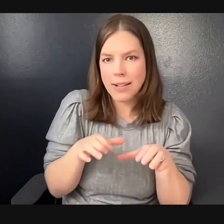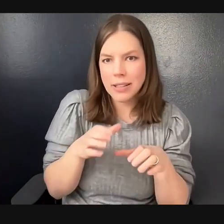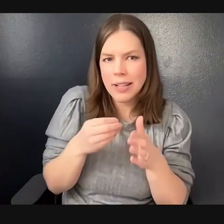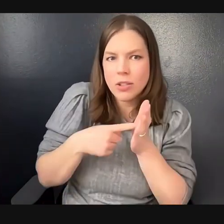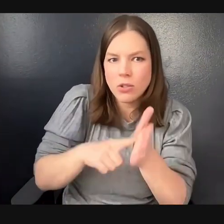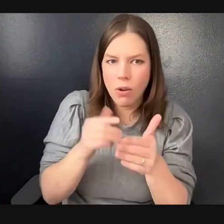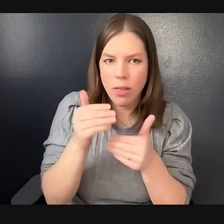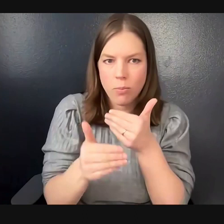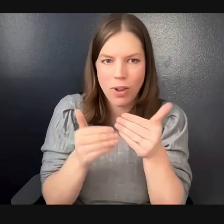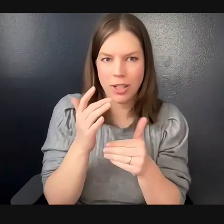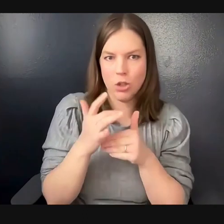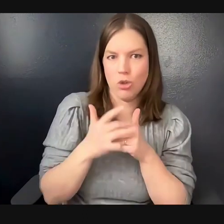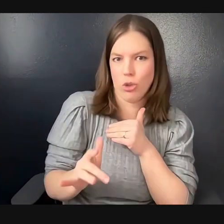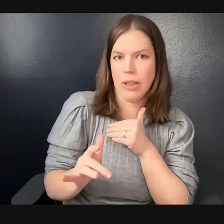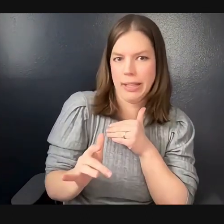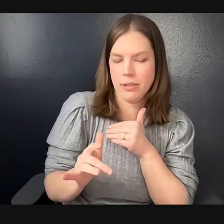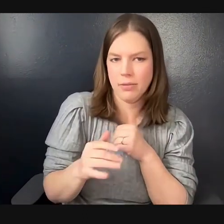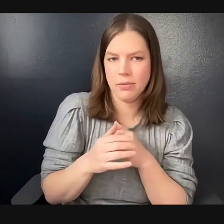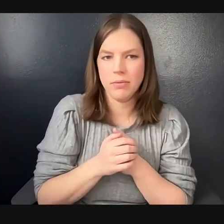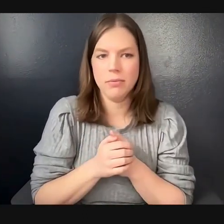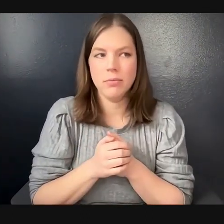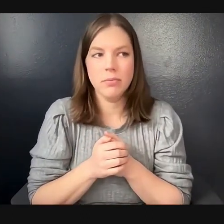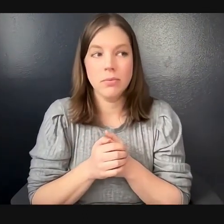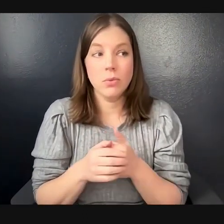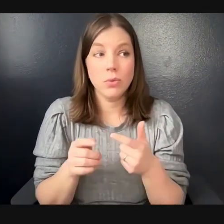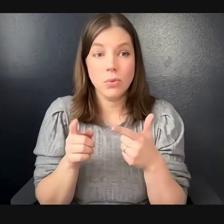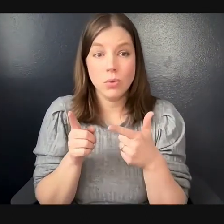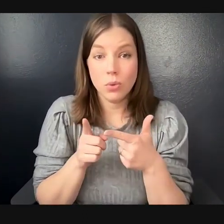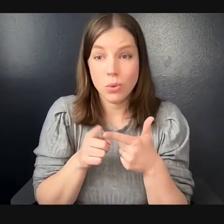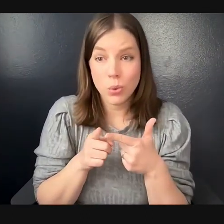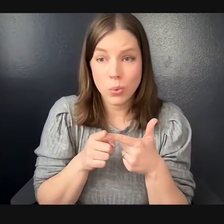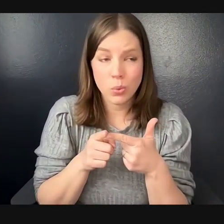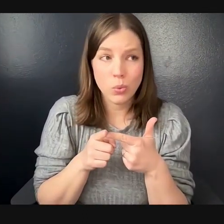And then be proactive. Start that process early.